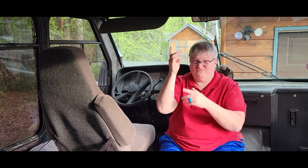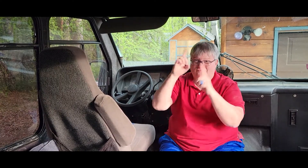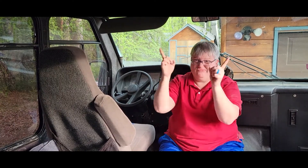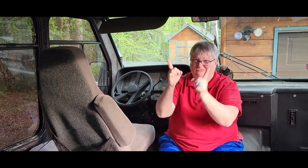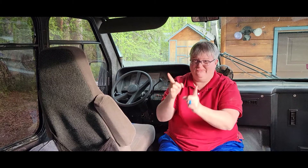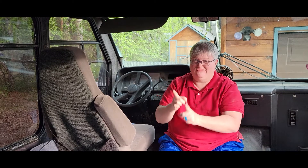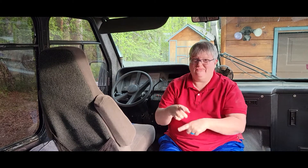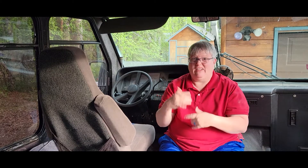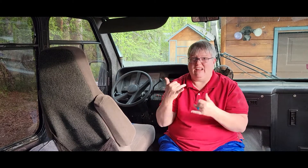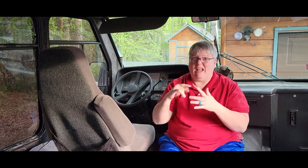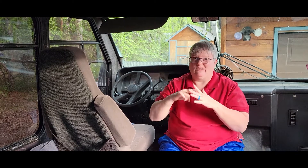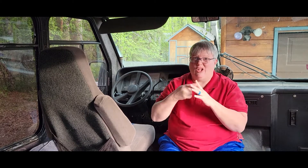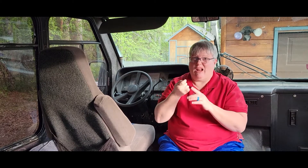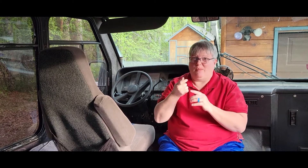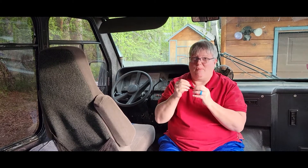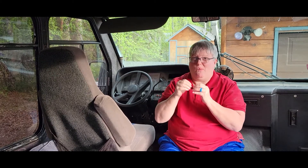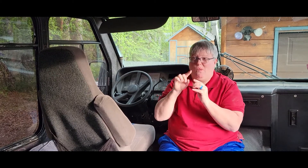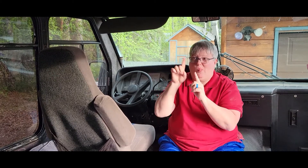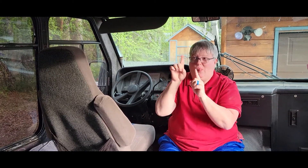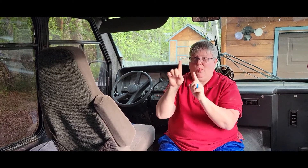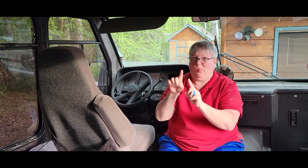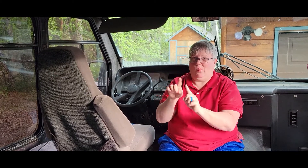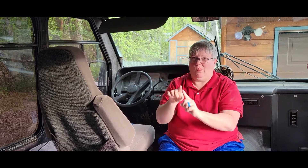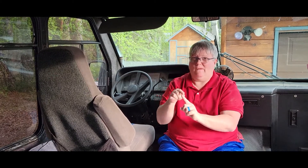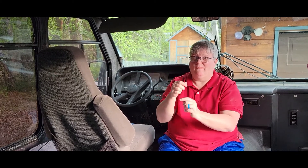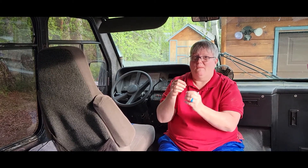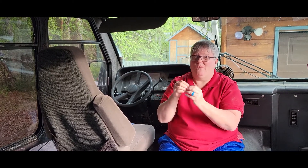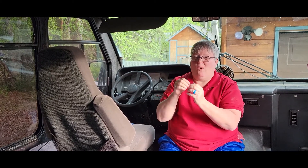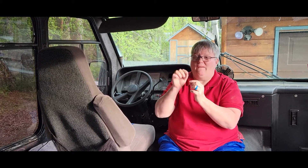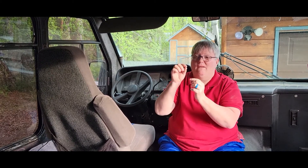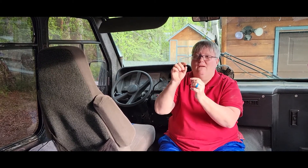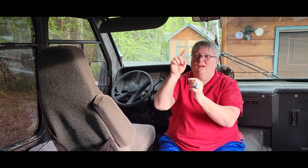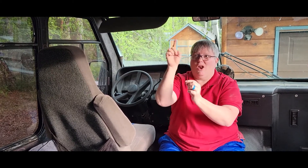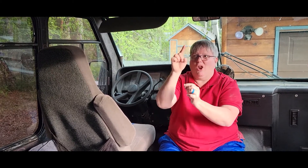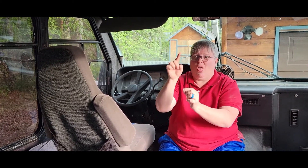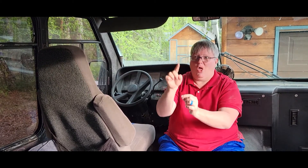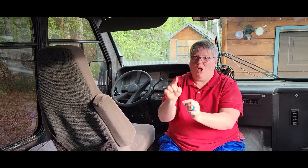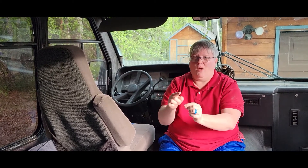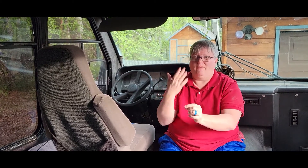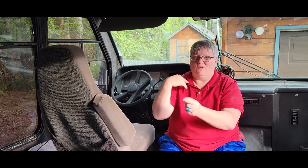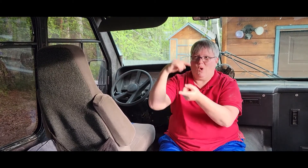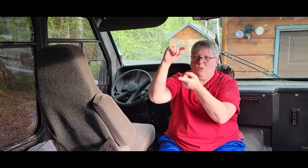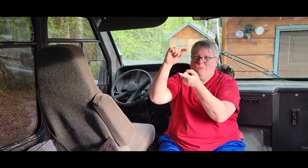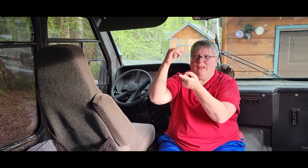It's all cracked. It's starting to run a little bit more, um it's a little longer. Before it was about